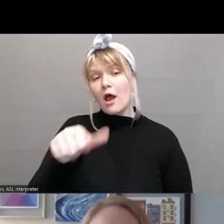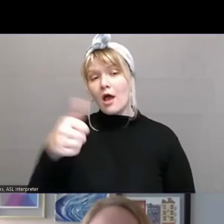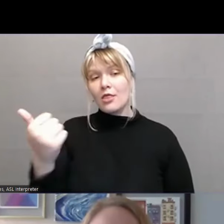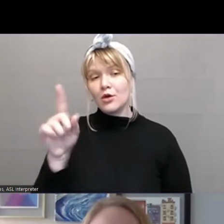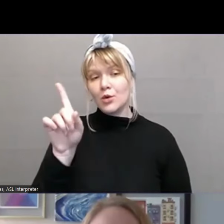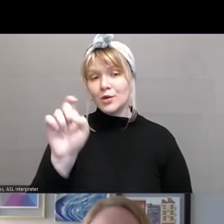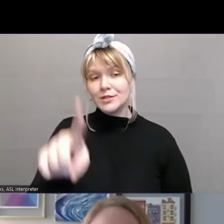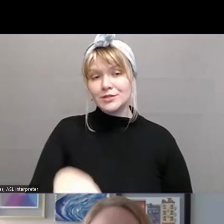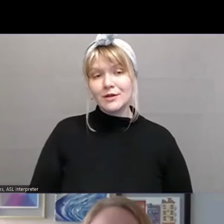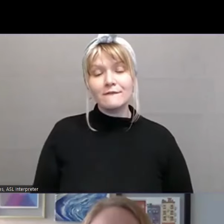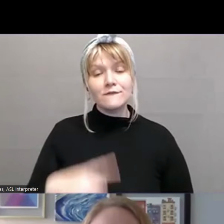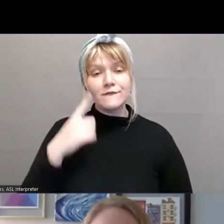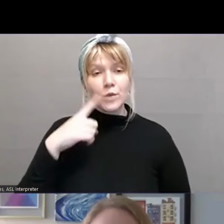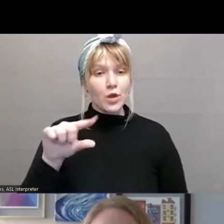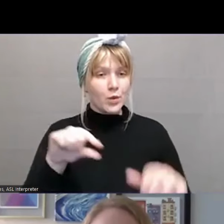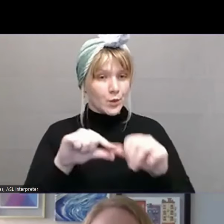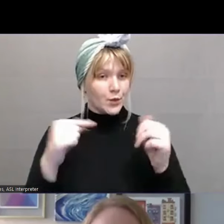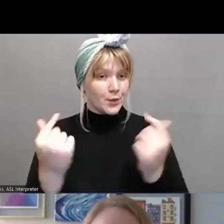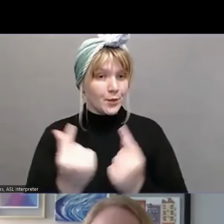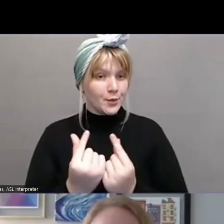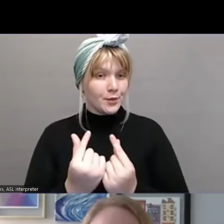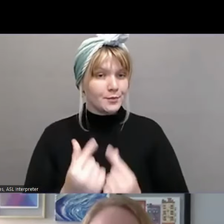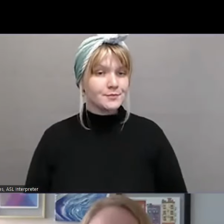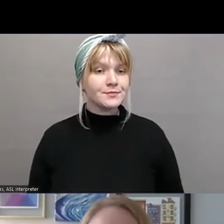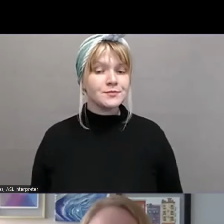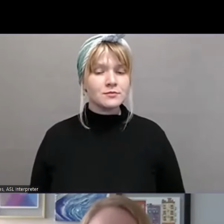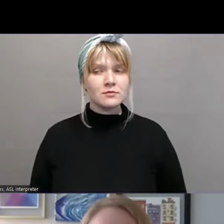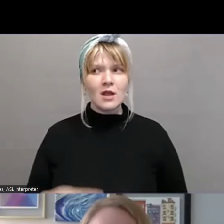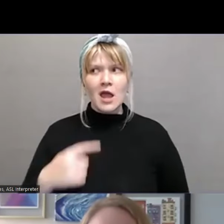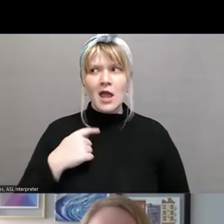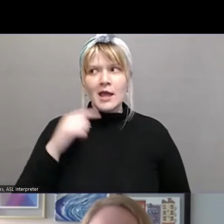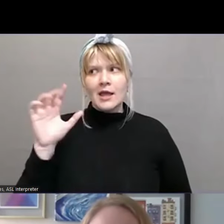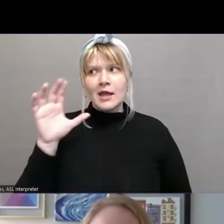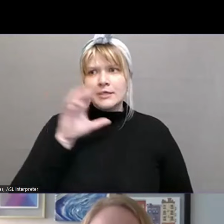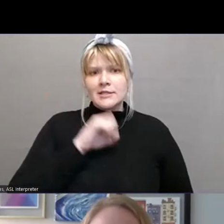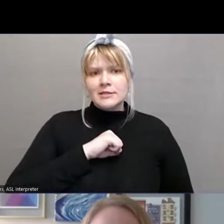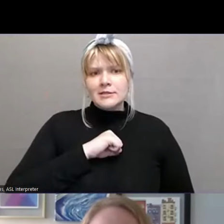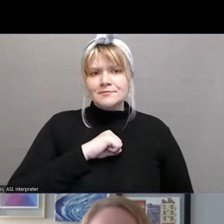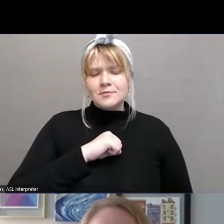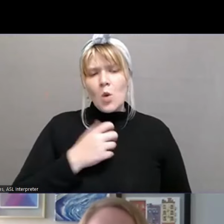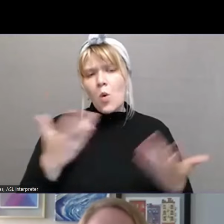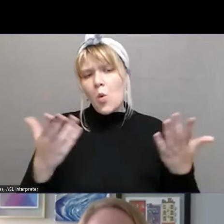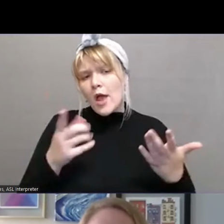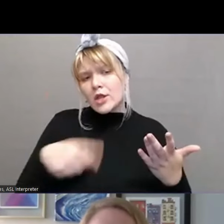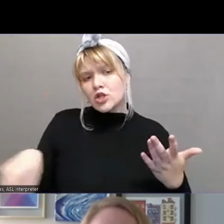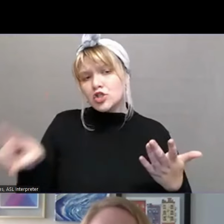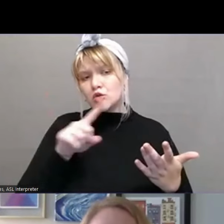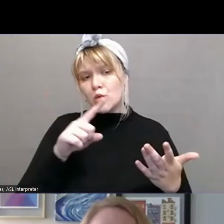And I think I just want to throw out another question for the group.